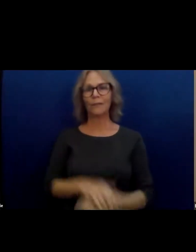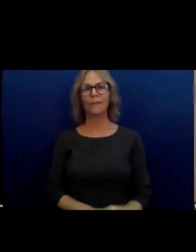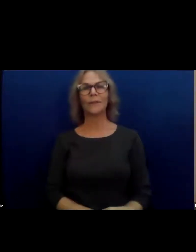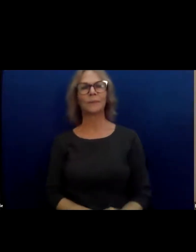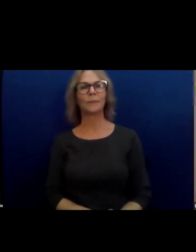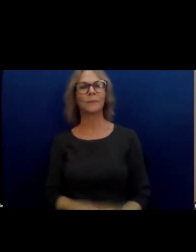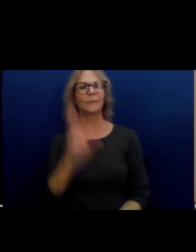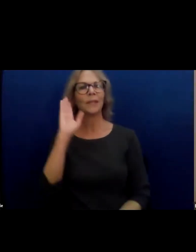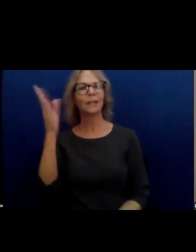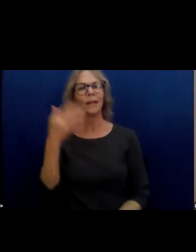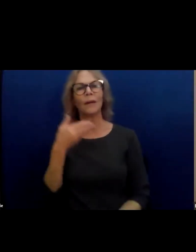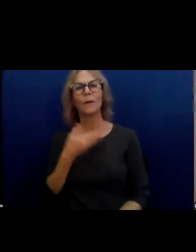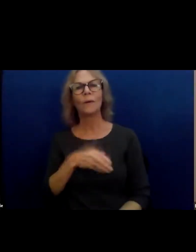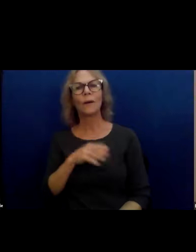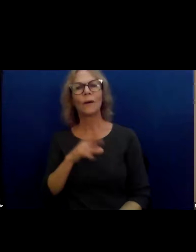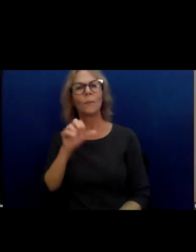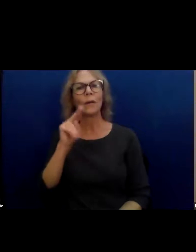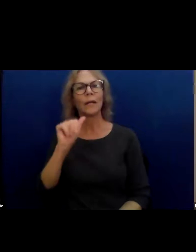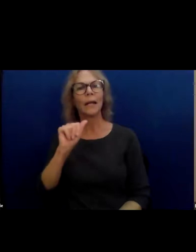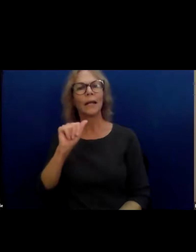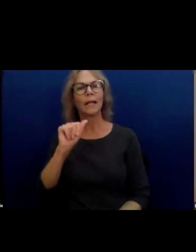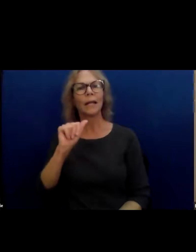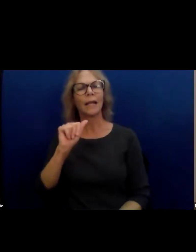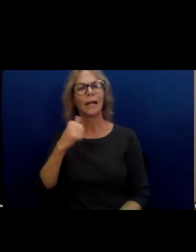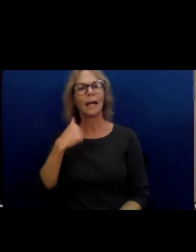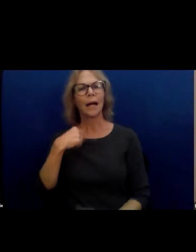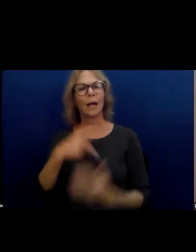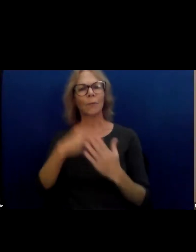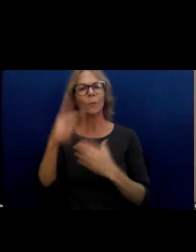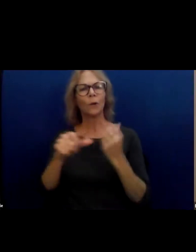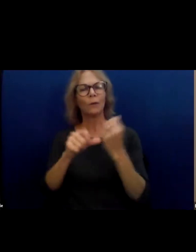Hello. Brianna Rivera: My name is Brianna. I'm the Program Assistant with Health Services.